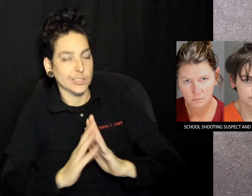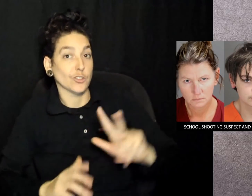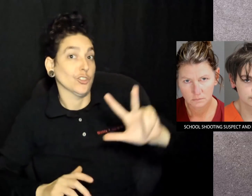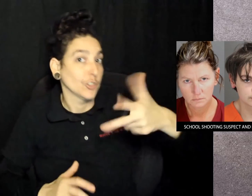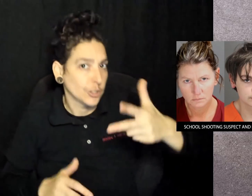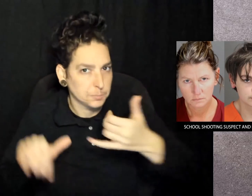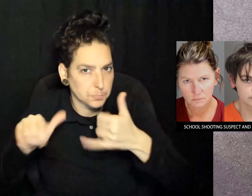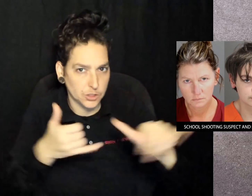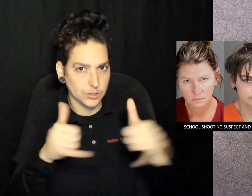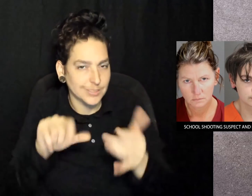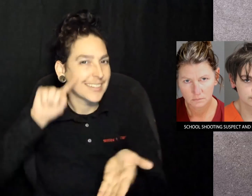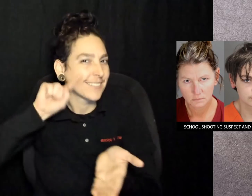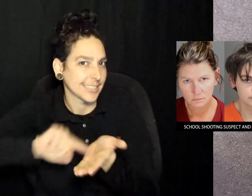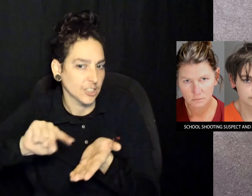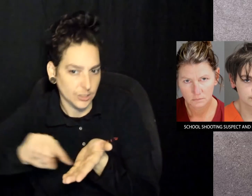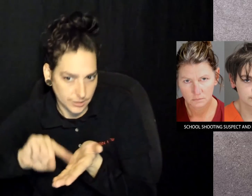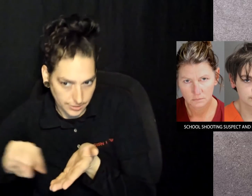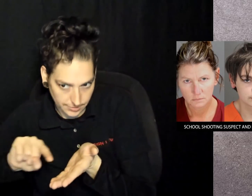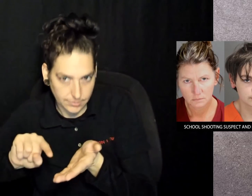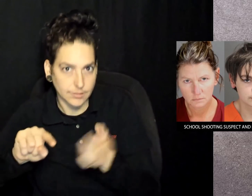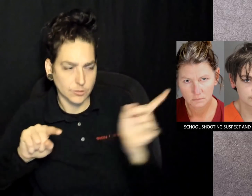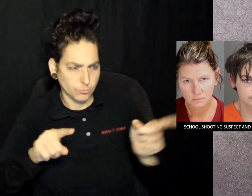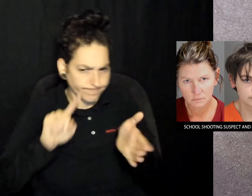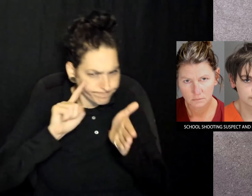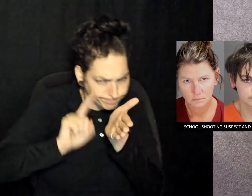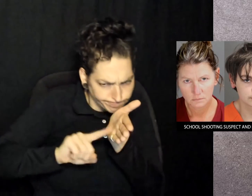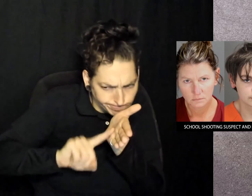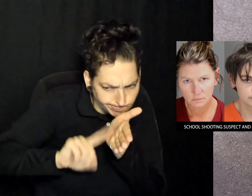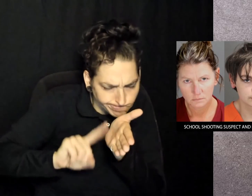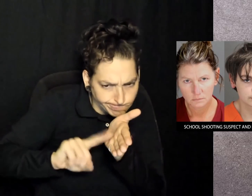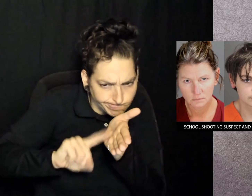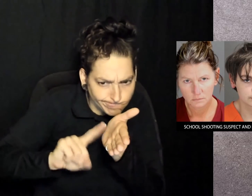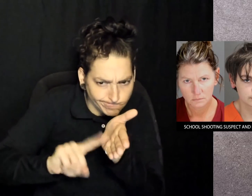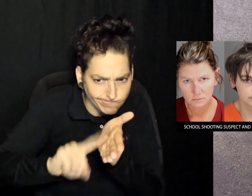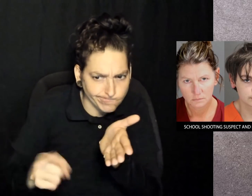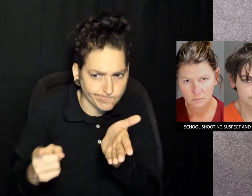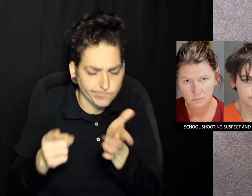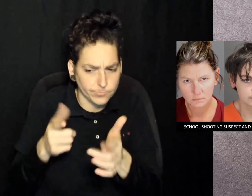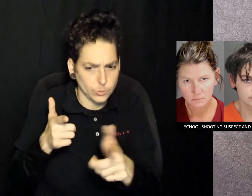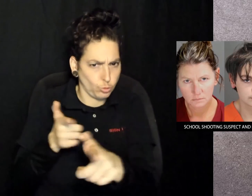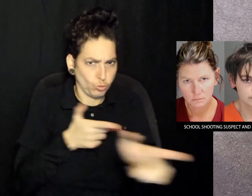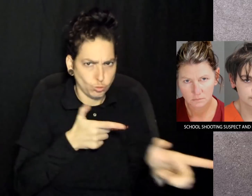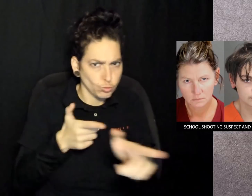have requested an independent third-party investigation into the shooting